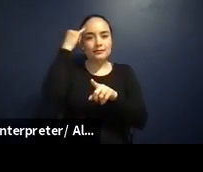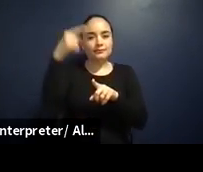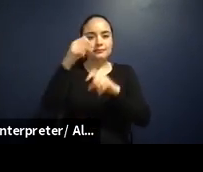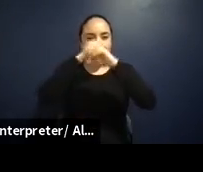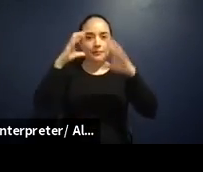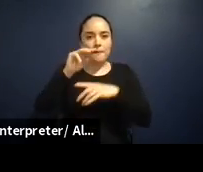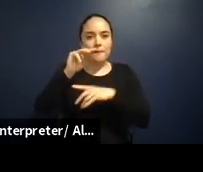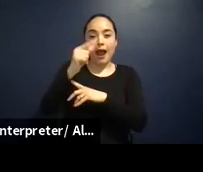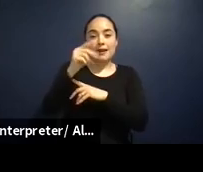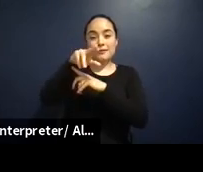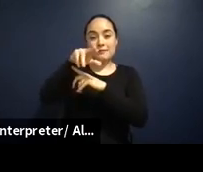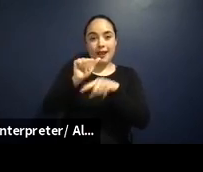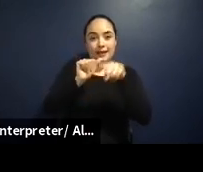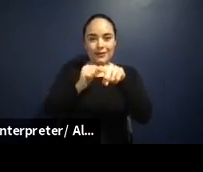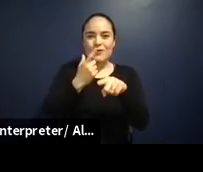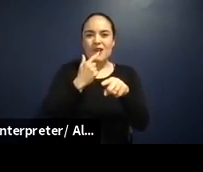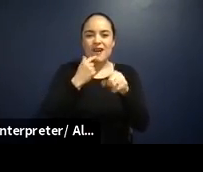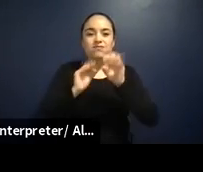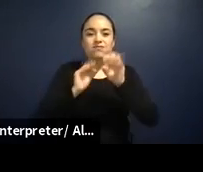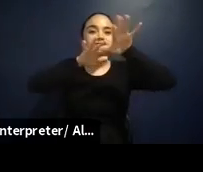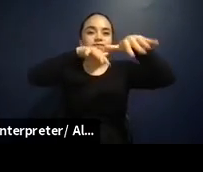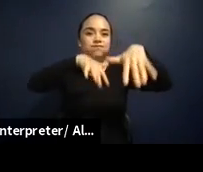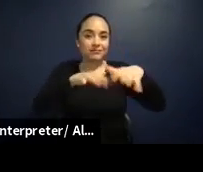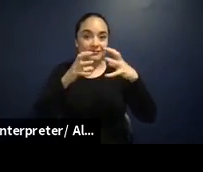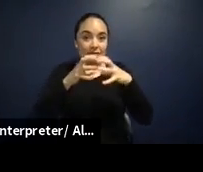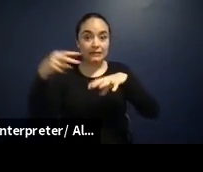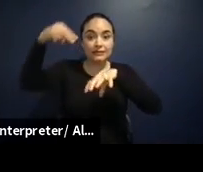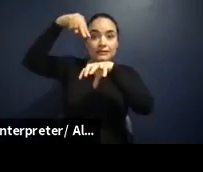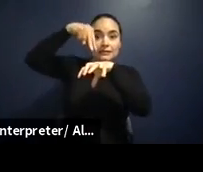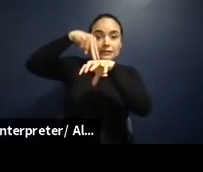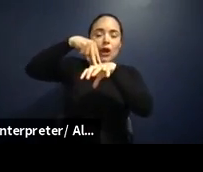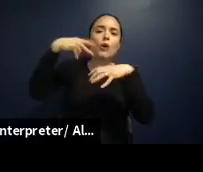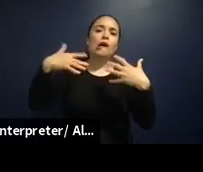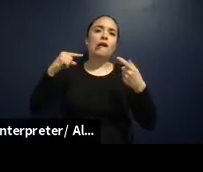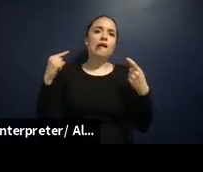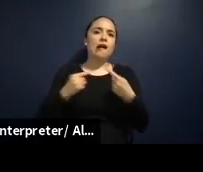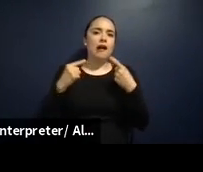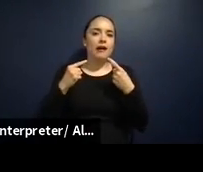and if I stand on them, I'm going to get hurt. We can see, if I hold really still, you can see them